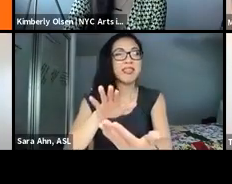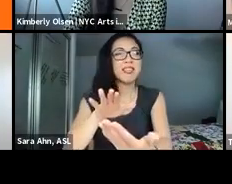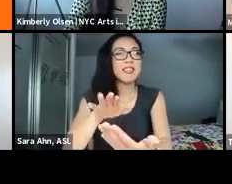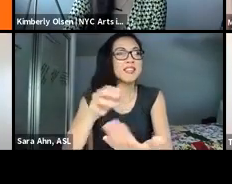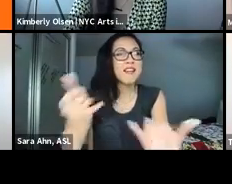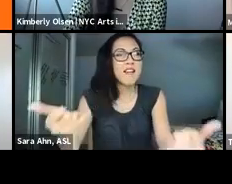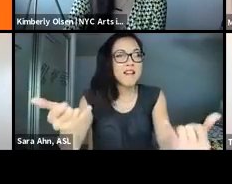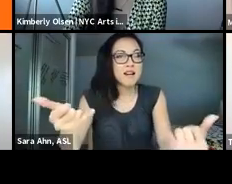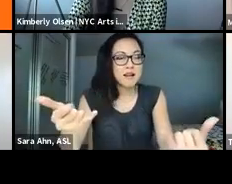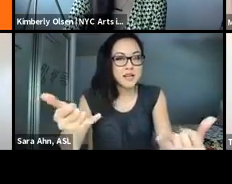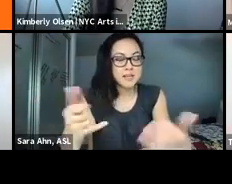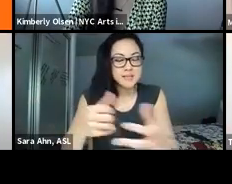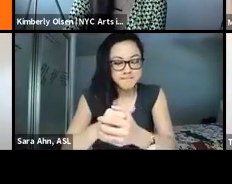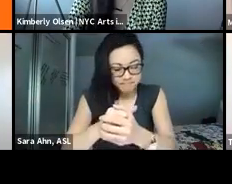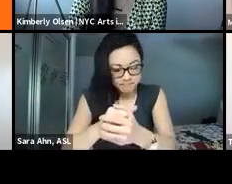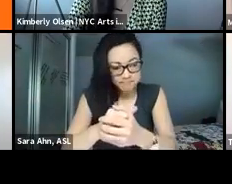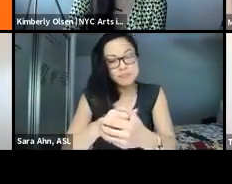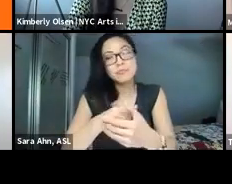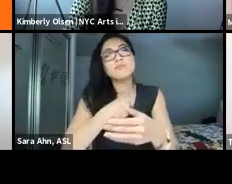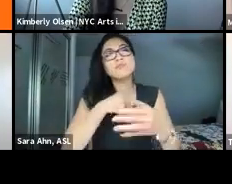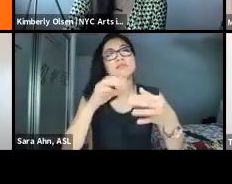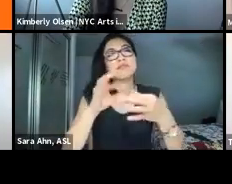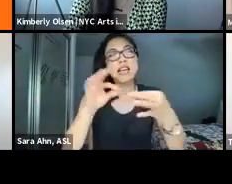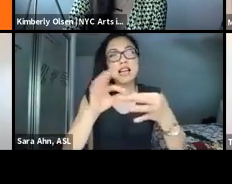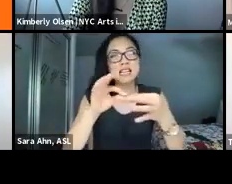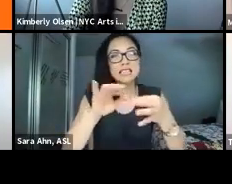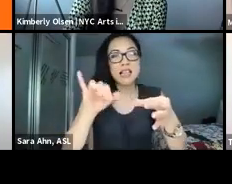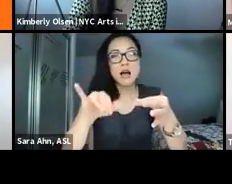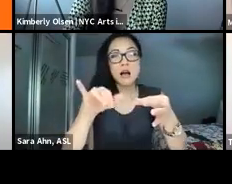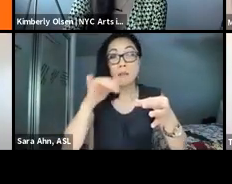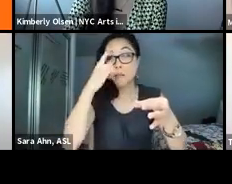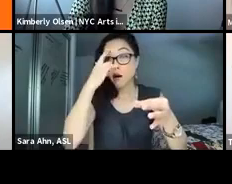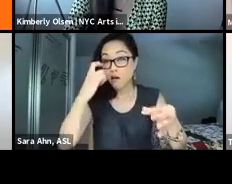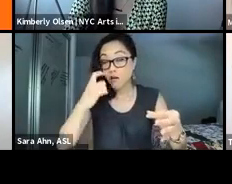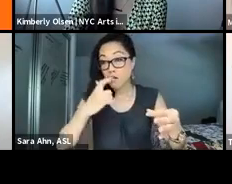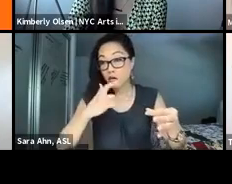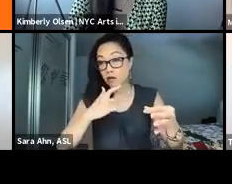earlier, make something out of nothing. We joke all of the time making straw into gold,